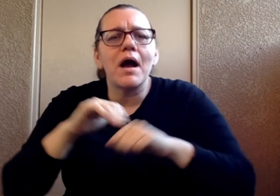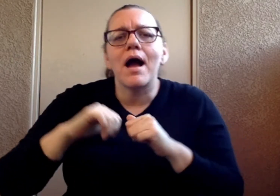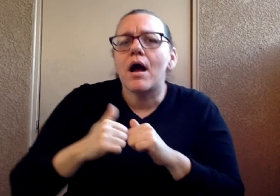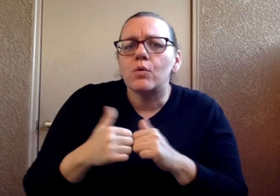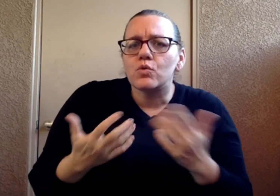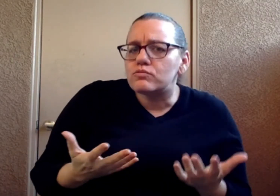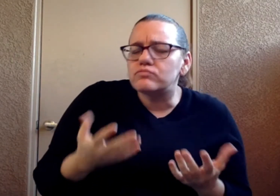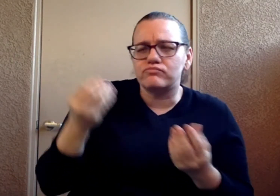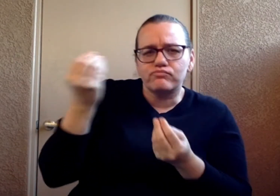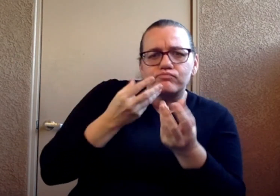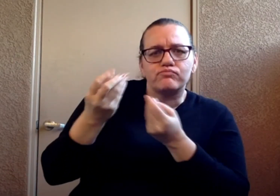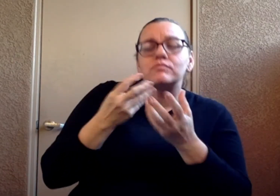and how we can resolve it.